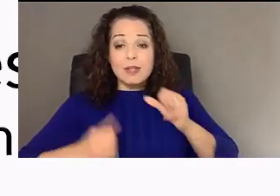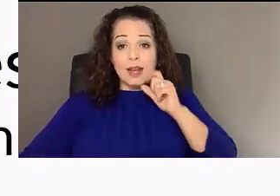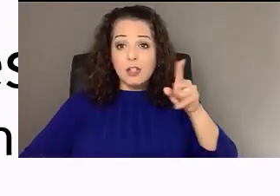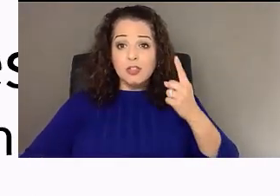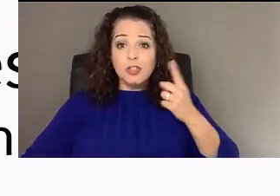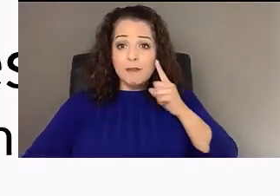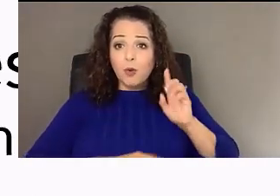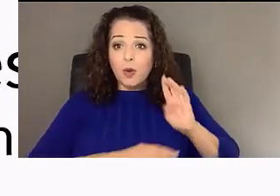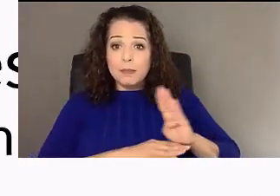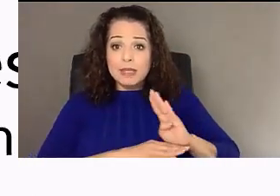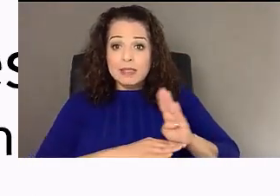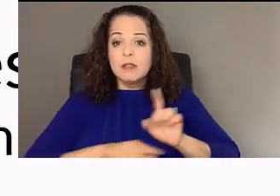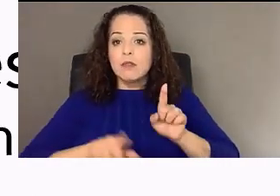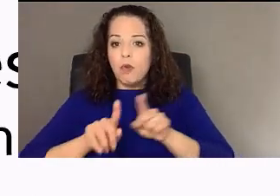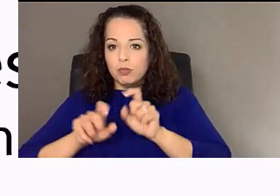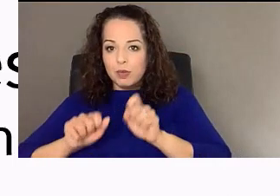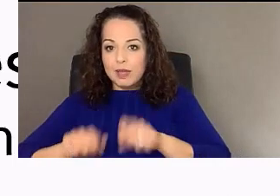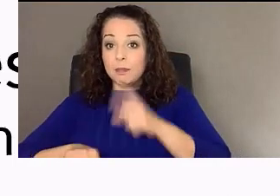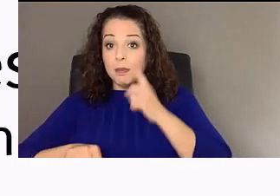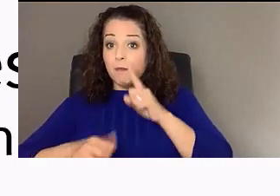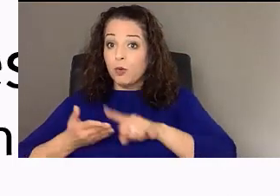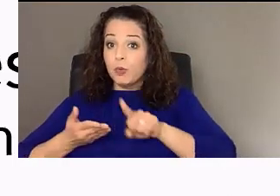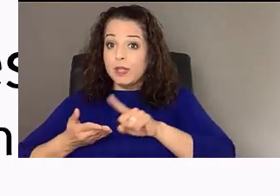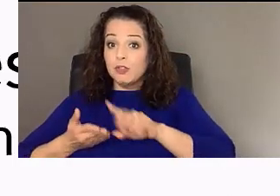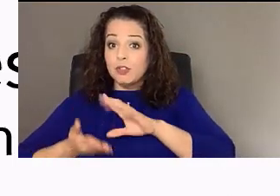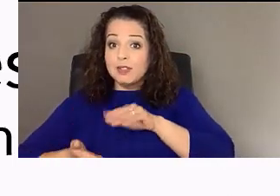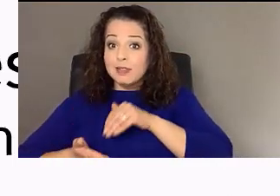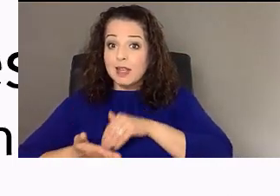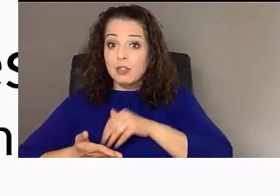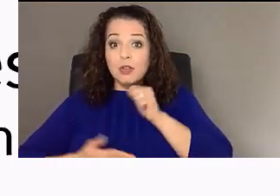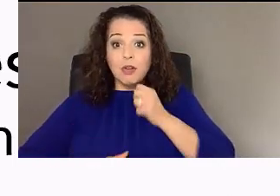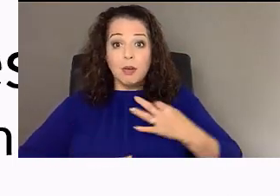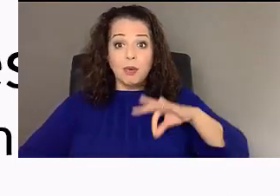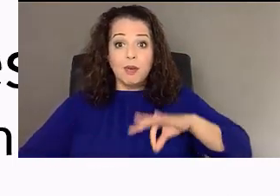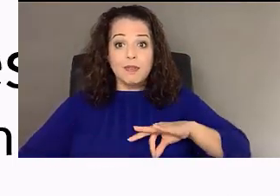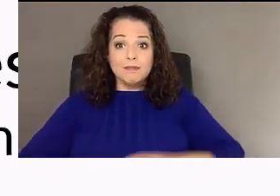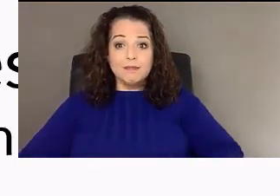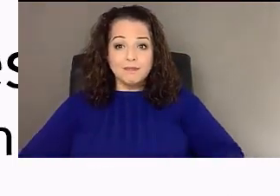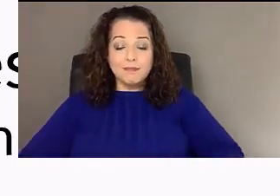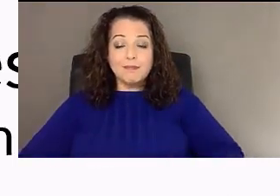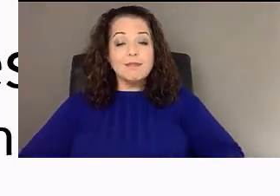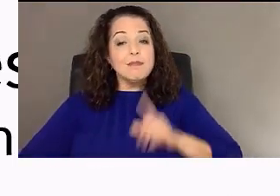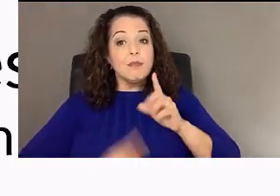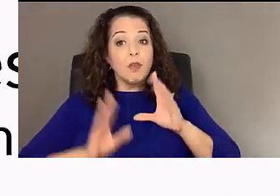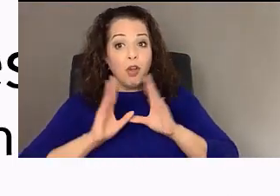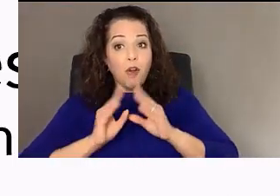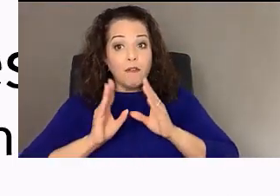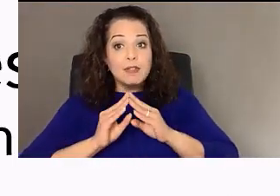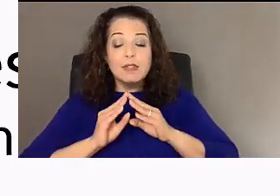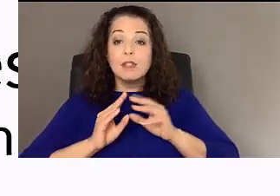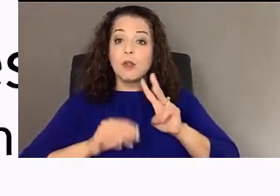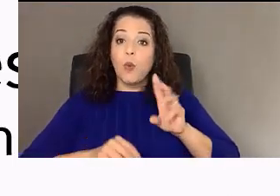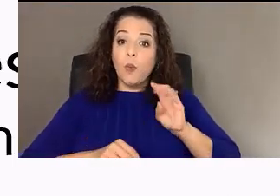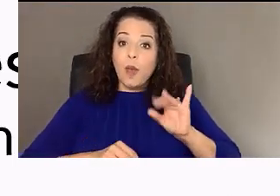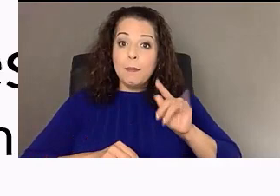It can also be for a research center, a nonprofit. Conferences and webinars, as we're all doing here.